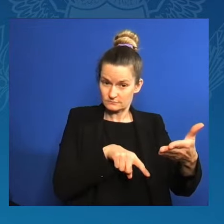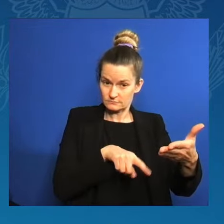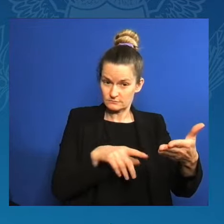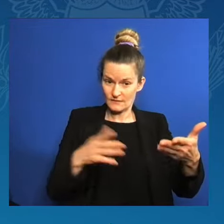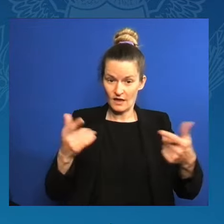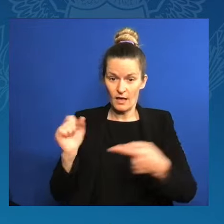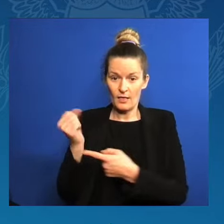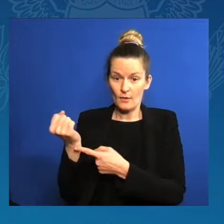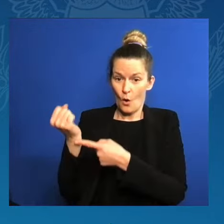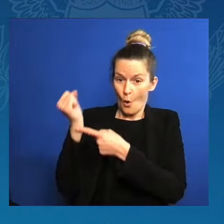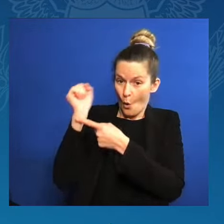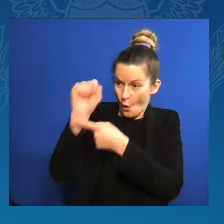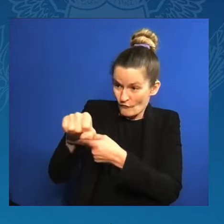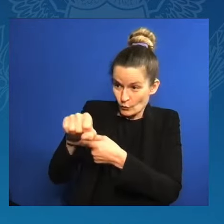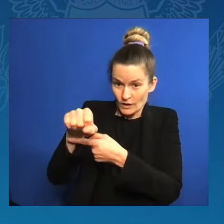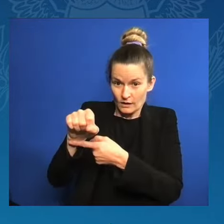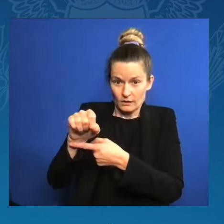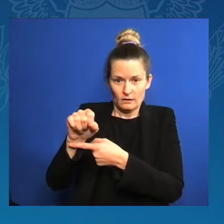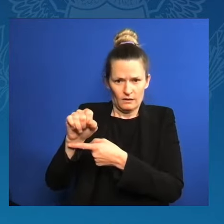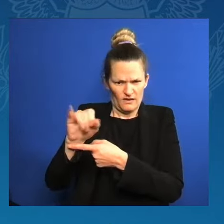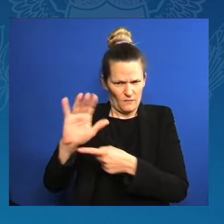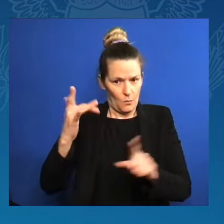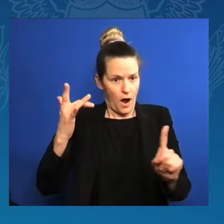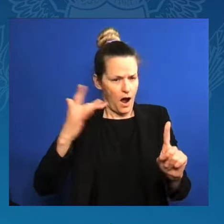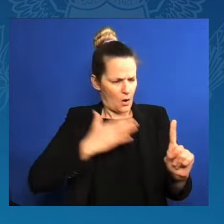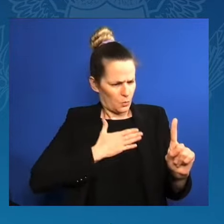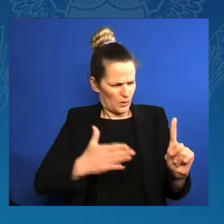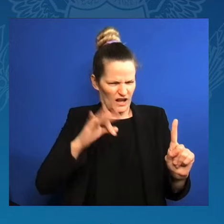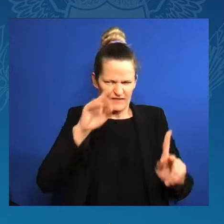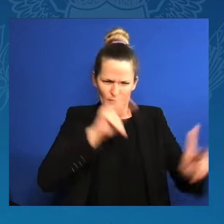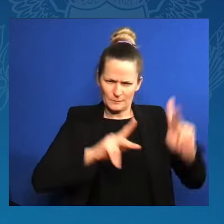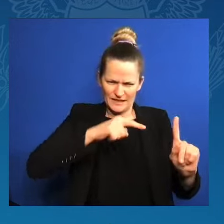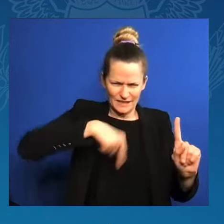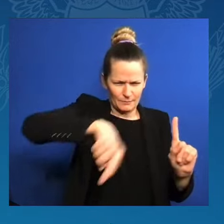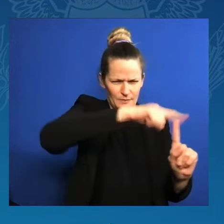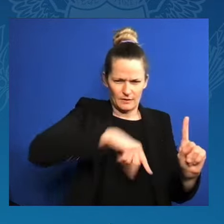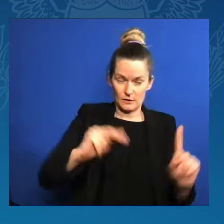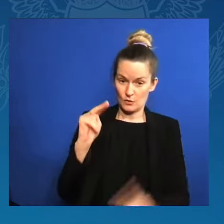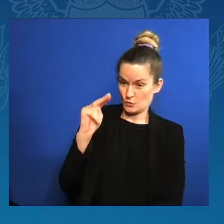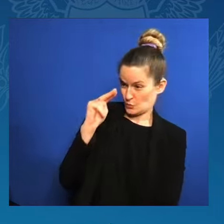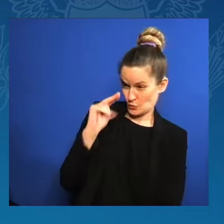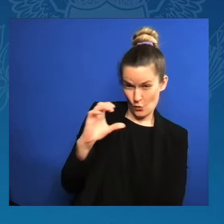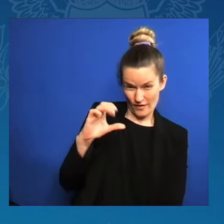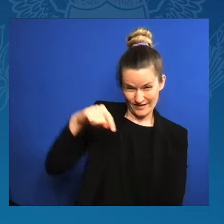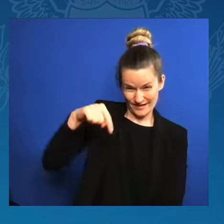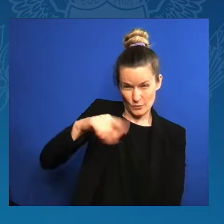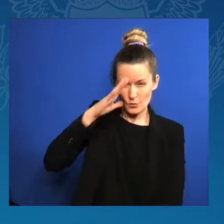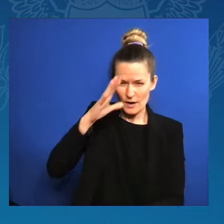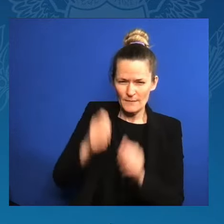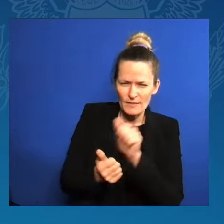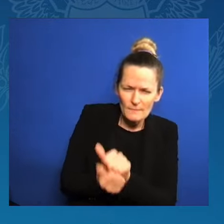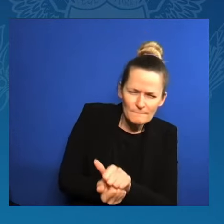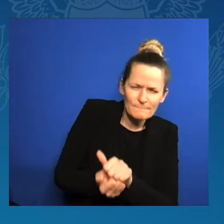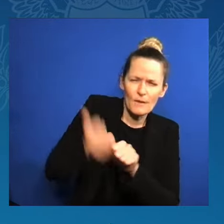North Carolina will be the latest state with an extreme ban, in spite of the best efforts of Governor Roy Cooper.